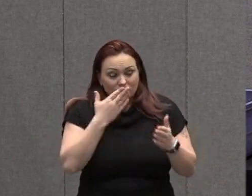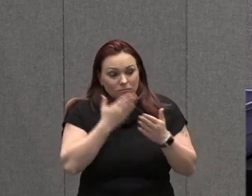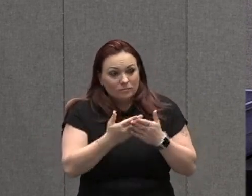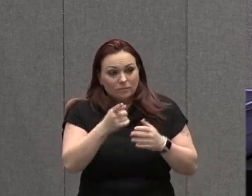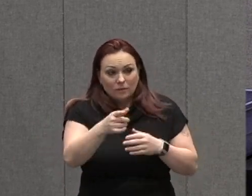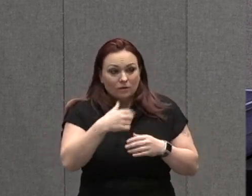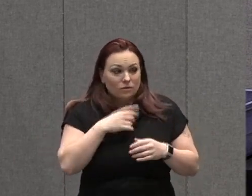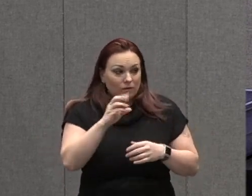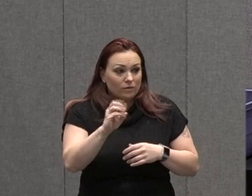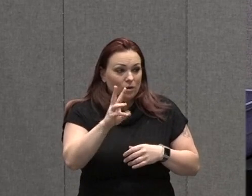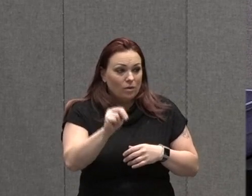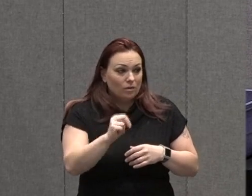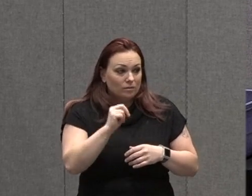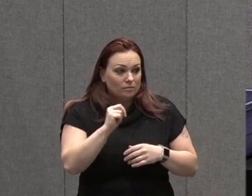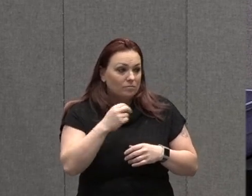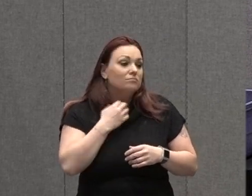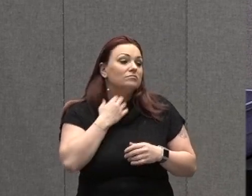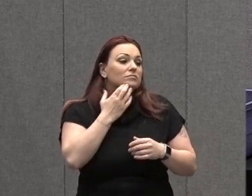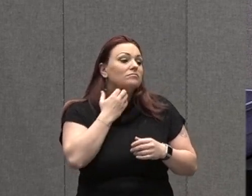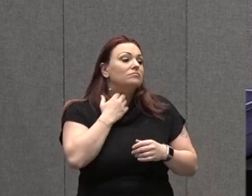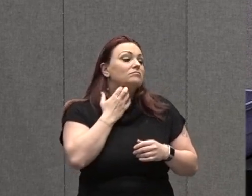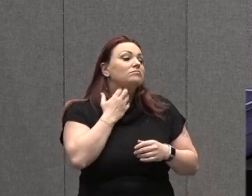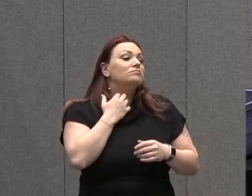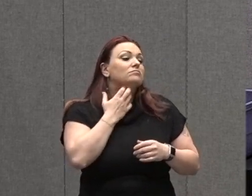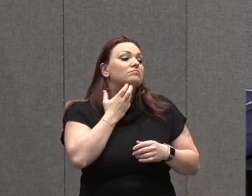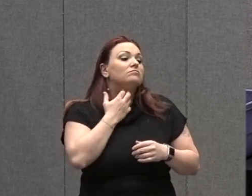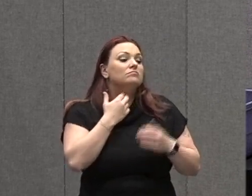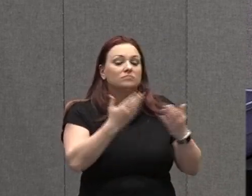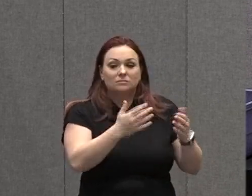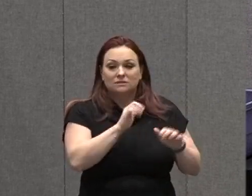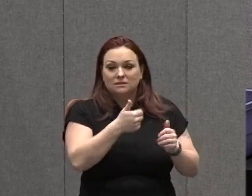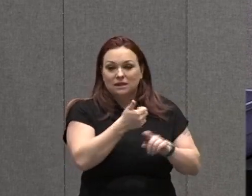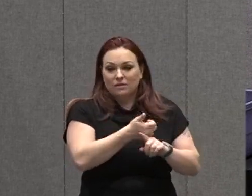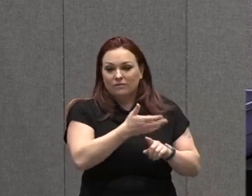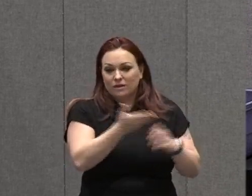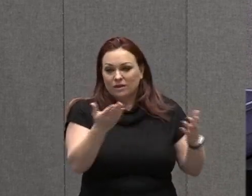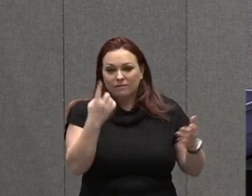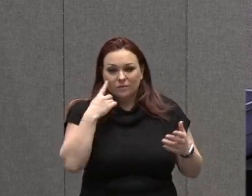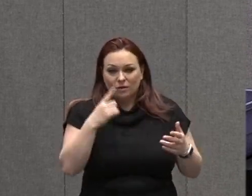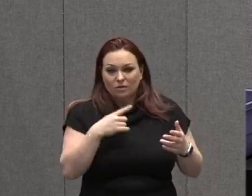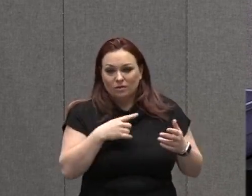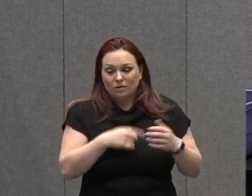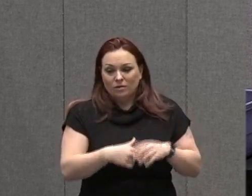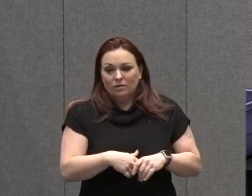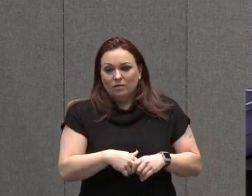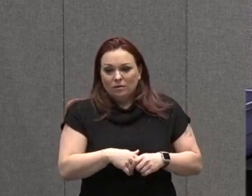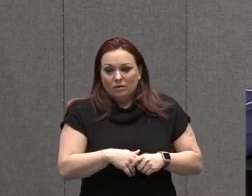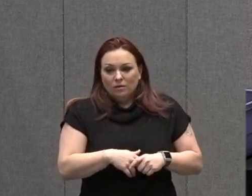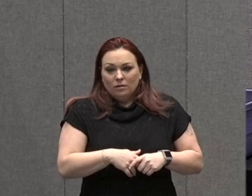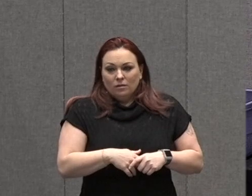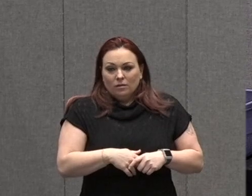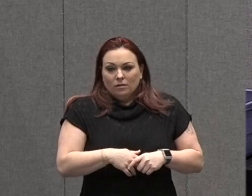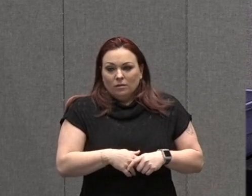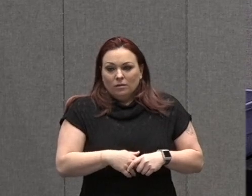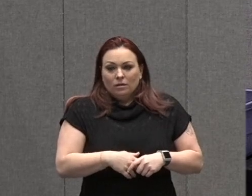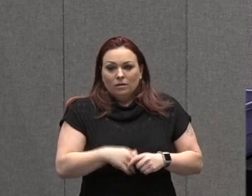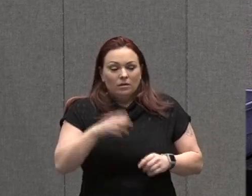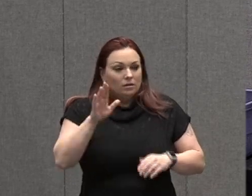And you have your own mallet so do you want to play it? Yes yes! I'll put it over here for you, thank you. So let's pat that beat again